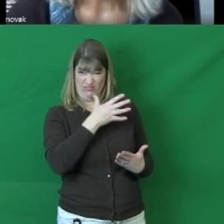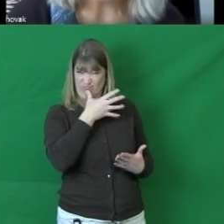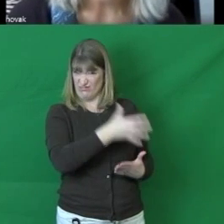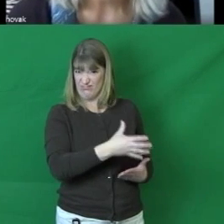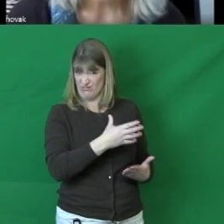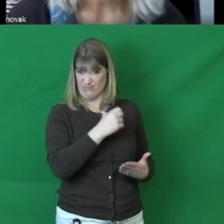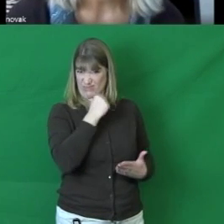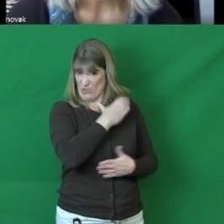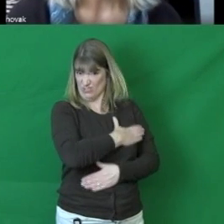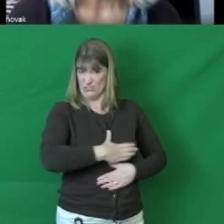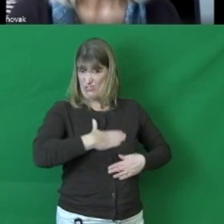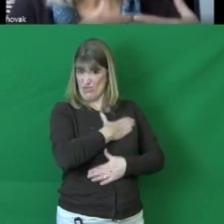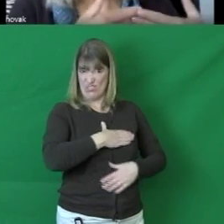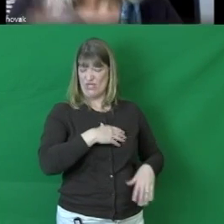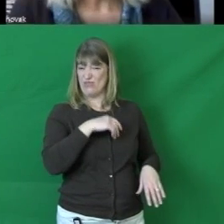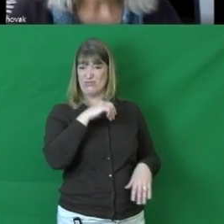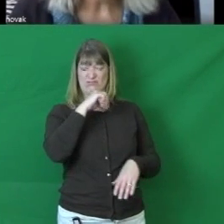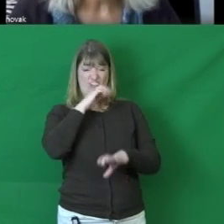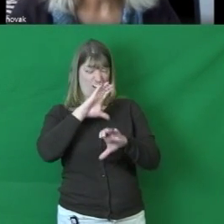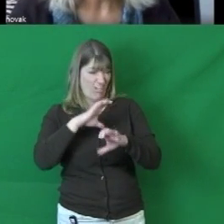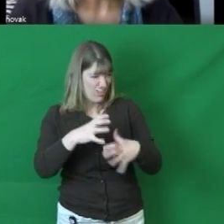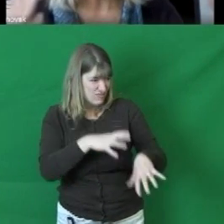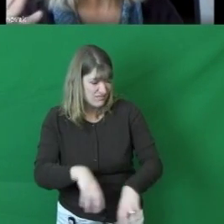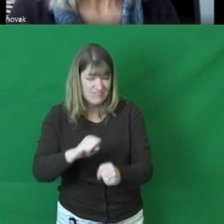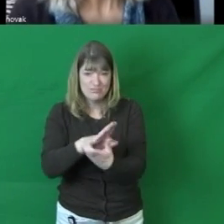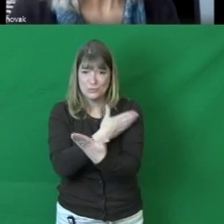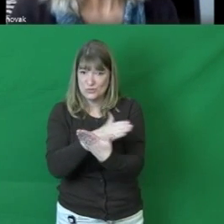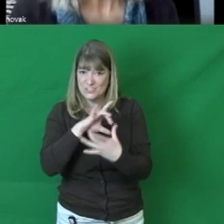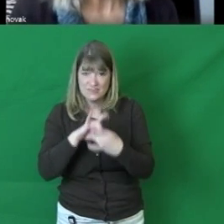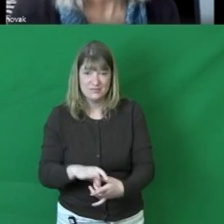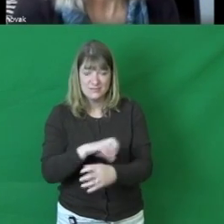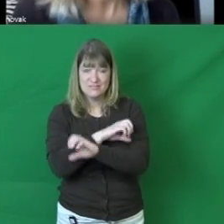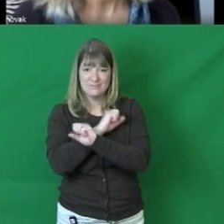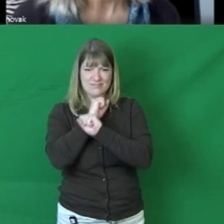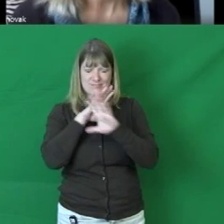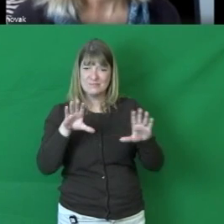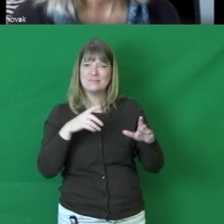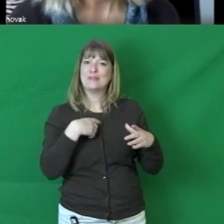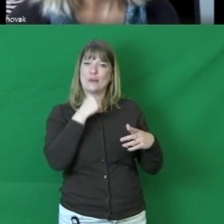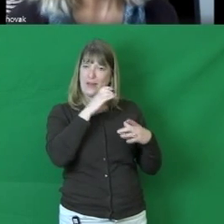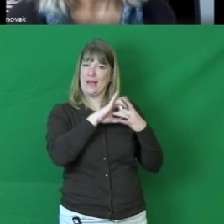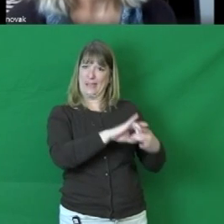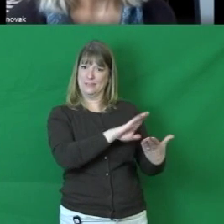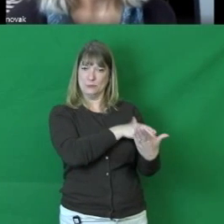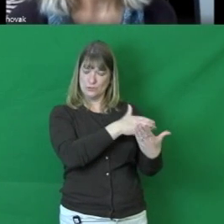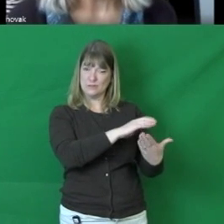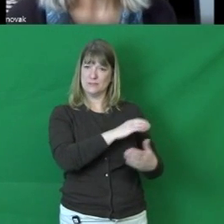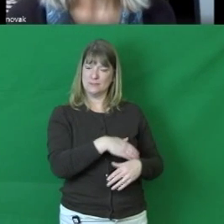Music is not their thing, they don't enroll in any classes in music. They are just not connected to music.